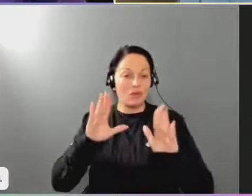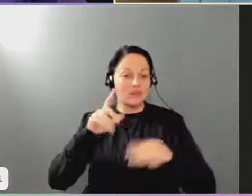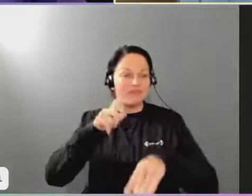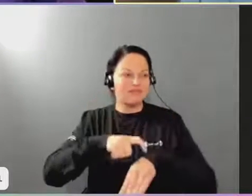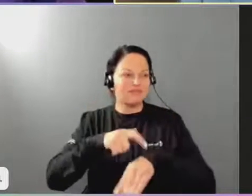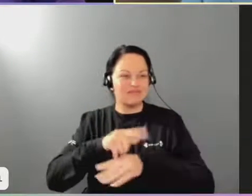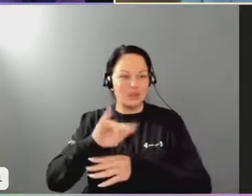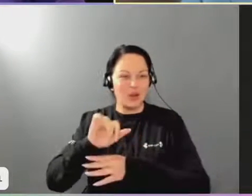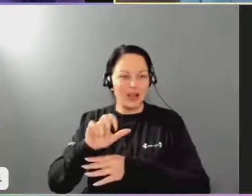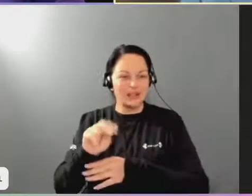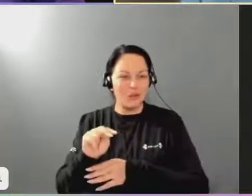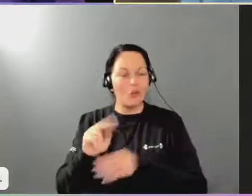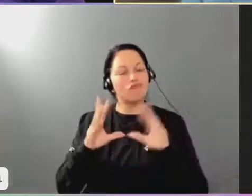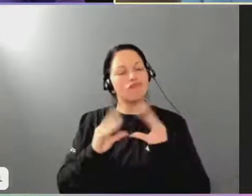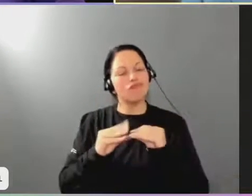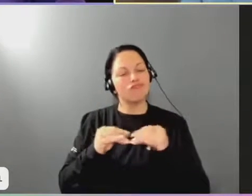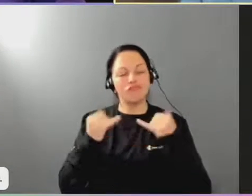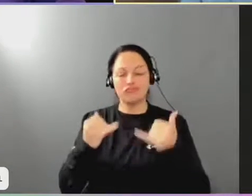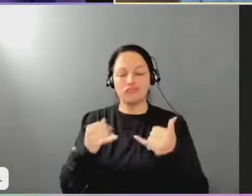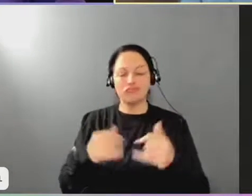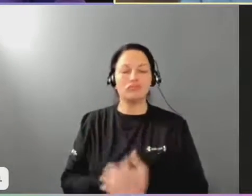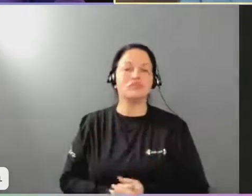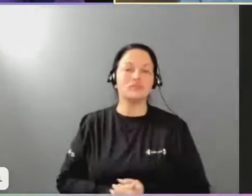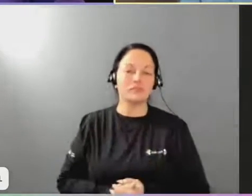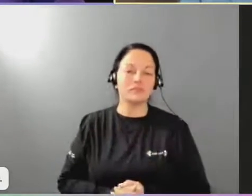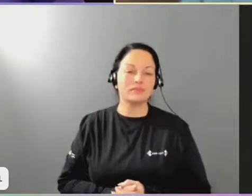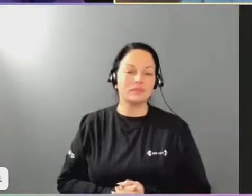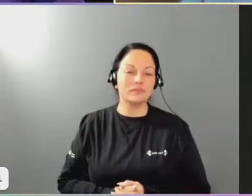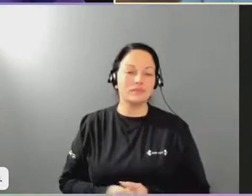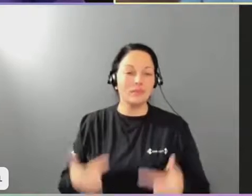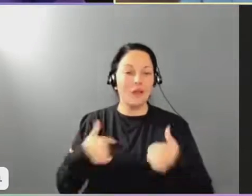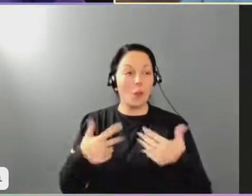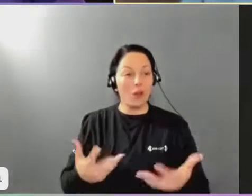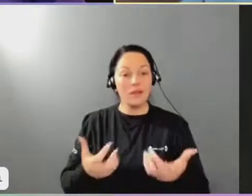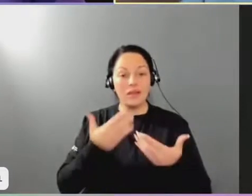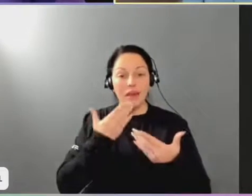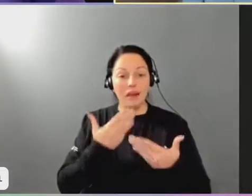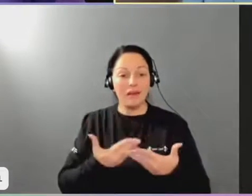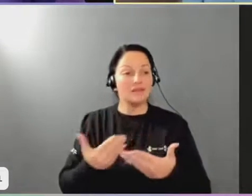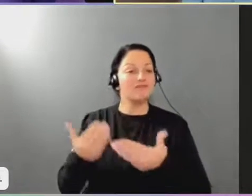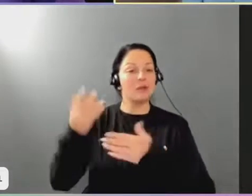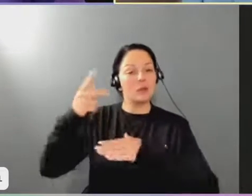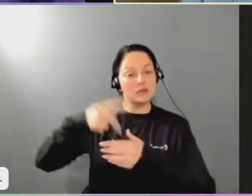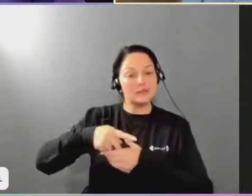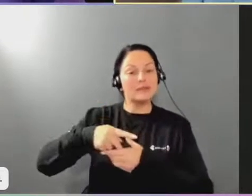your time, experience today, I thought this was an awesome close to many of our sessions